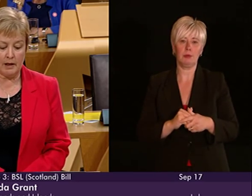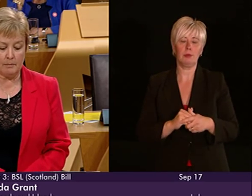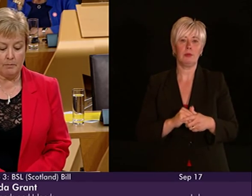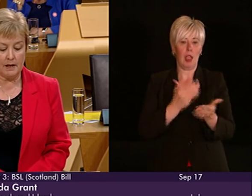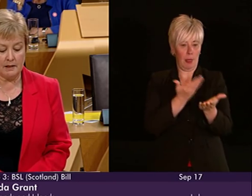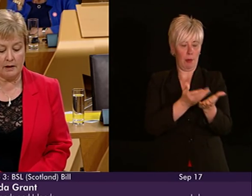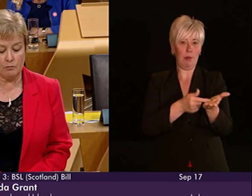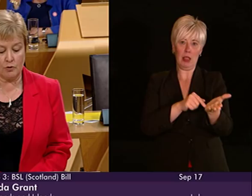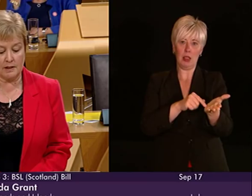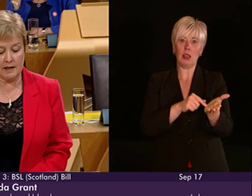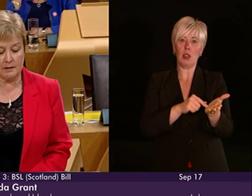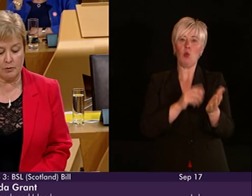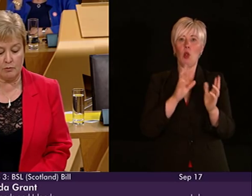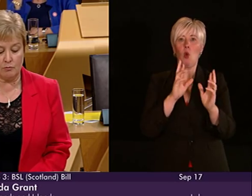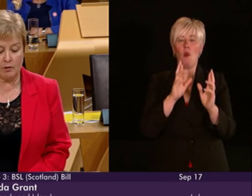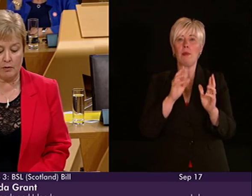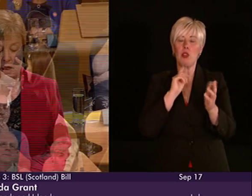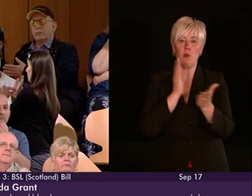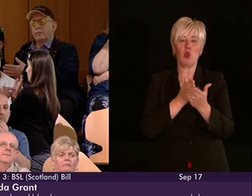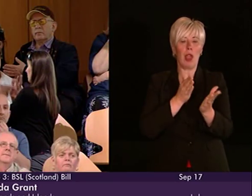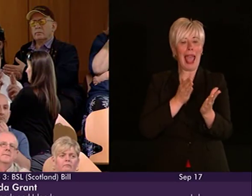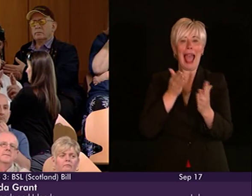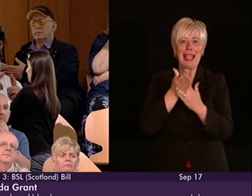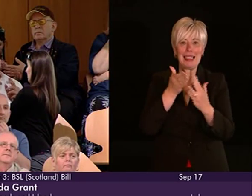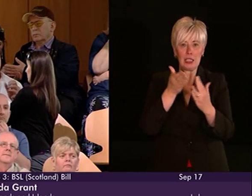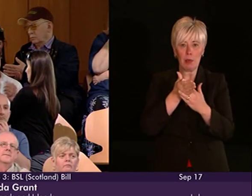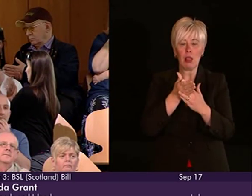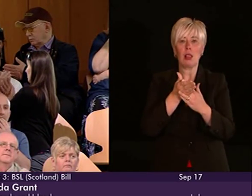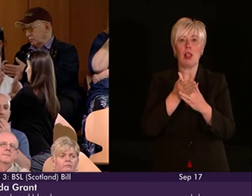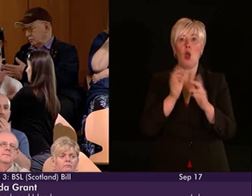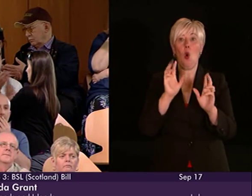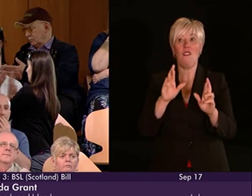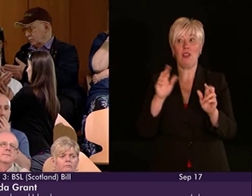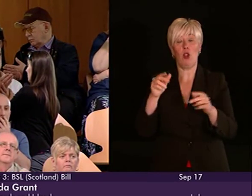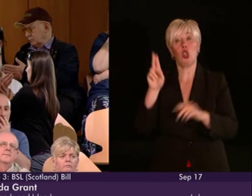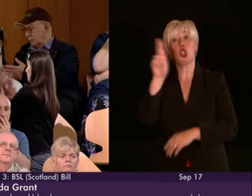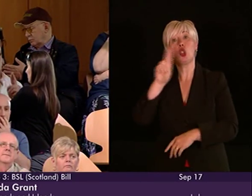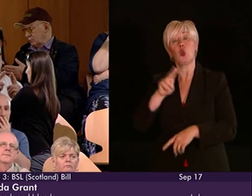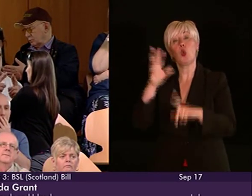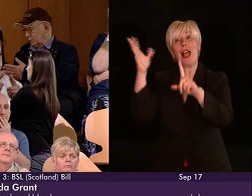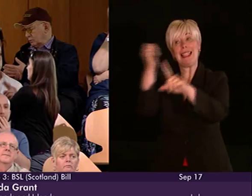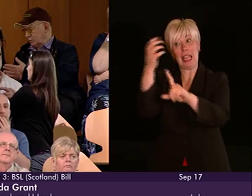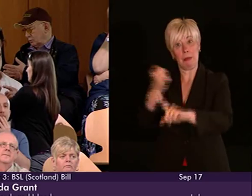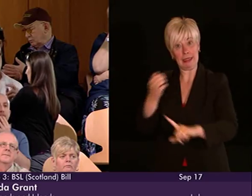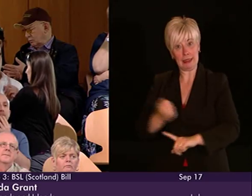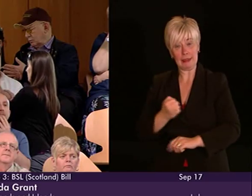issues. Making BSL more accessible will impact on school attainment. We have heard that deaf